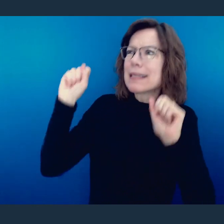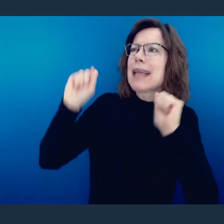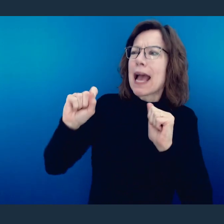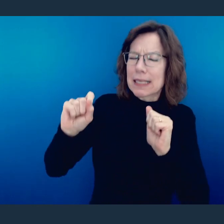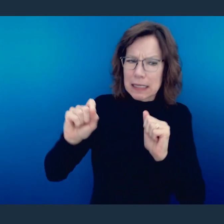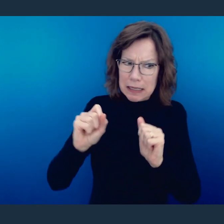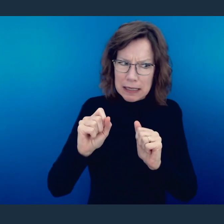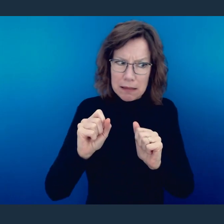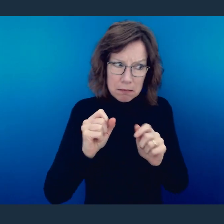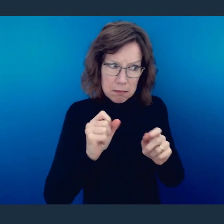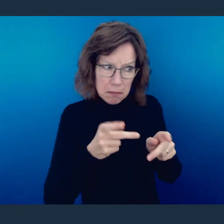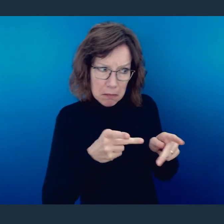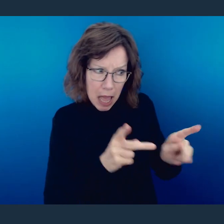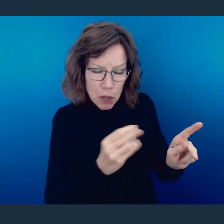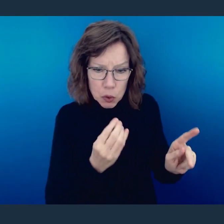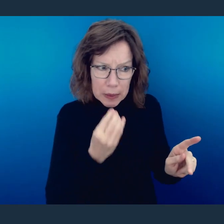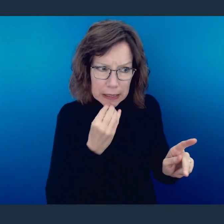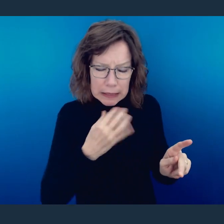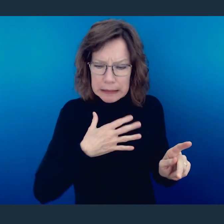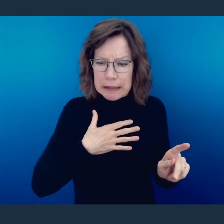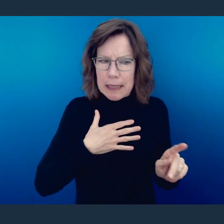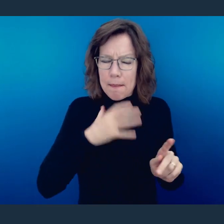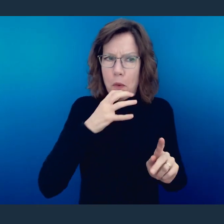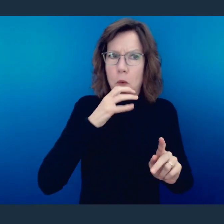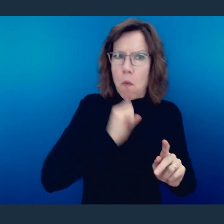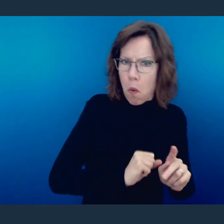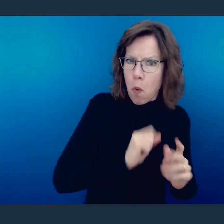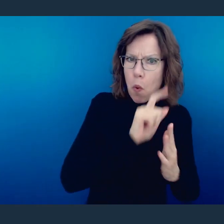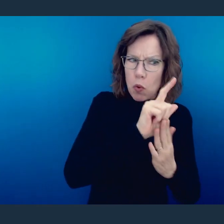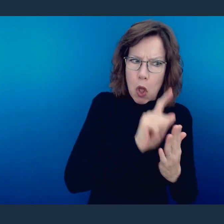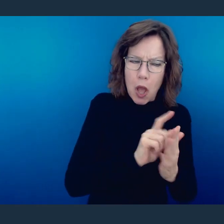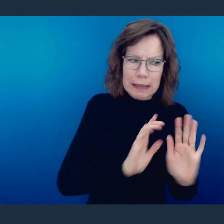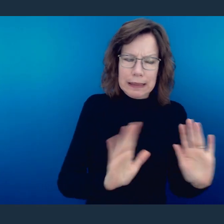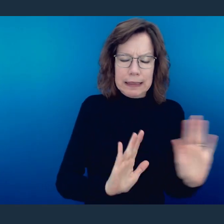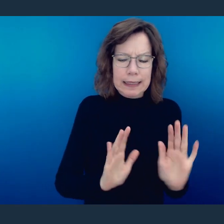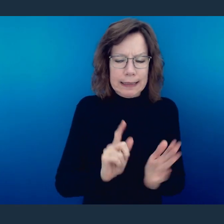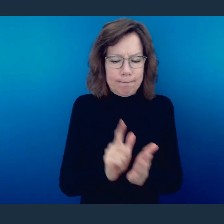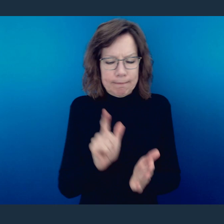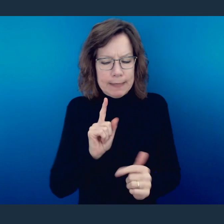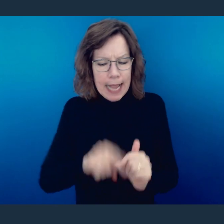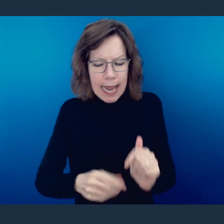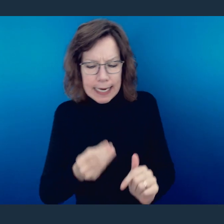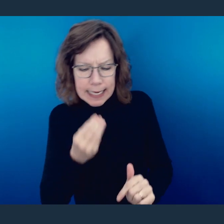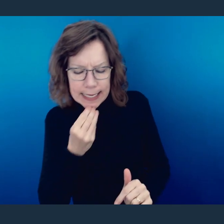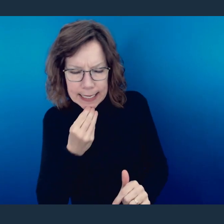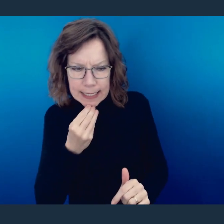may be permissible because of some of that, that, no, for them it's still not. And they